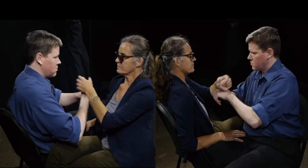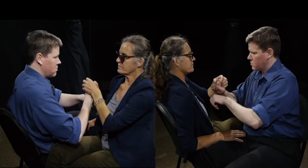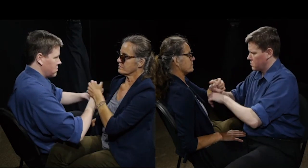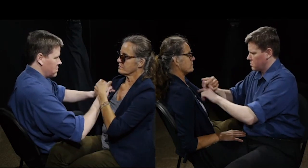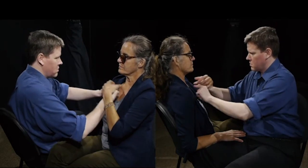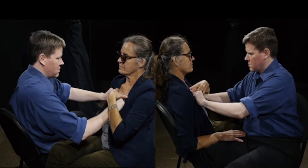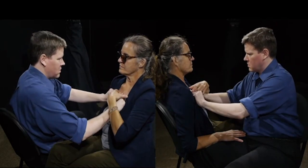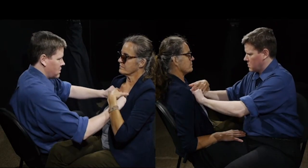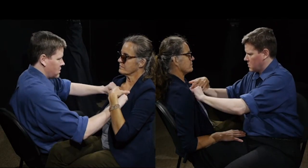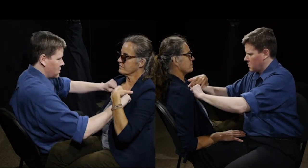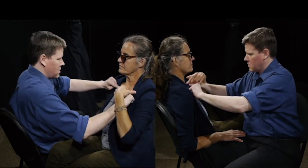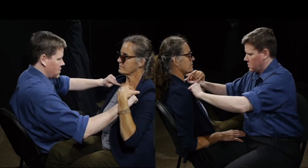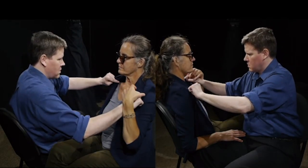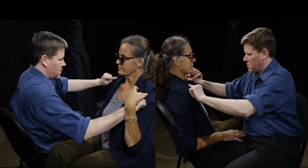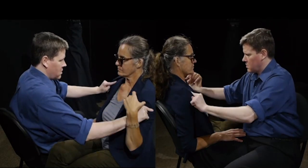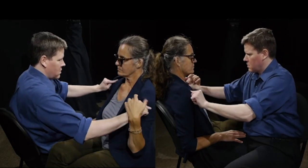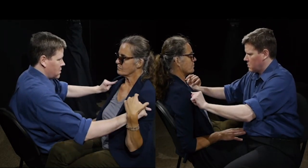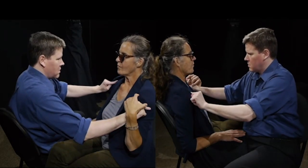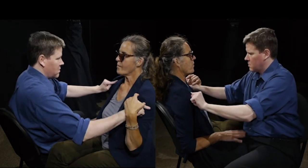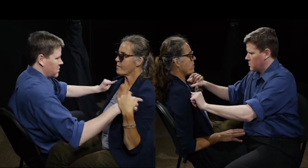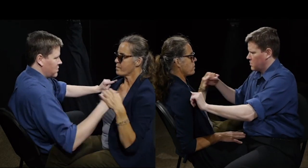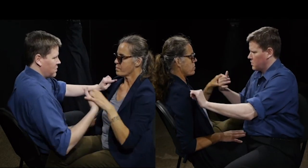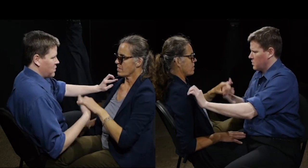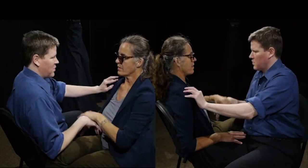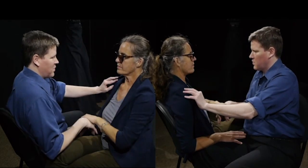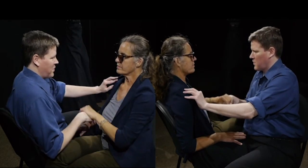research has conclusively established this fact.